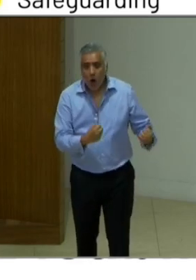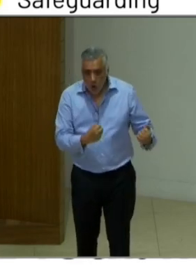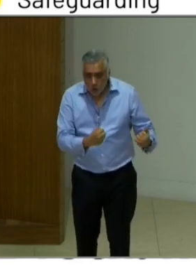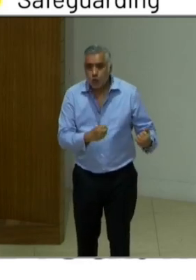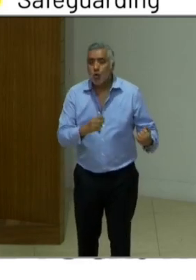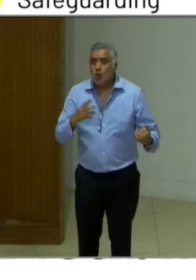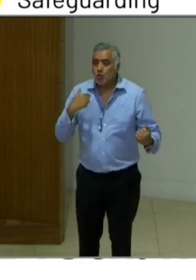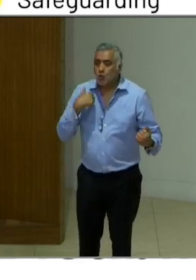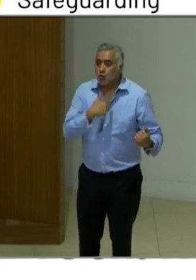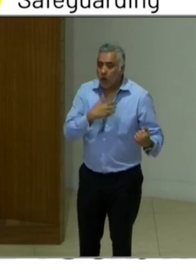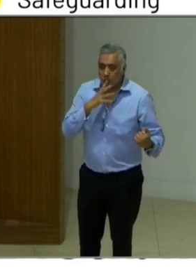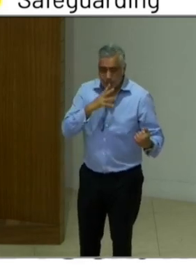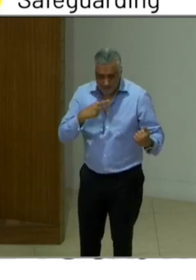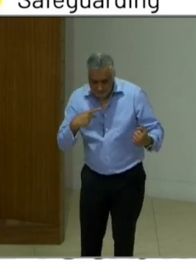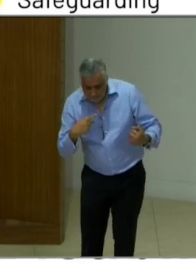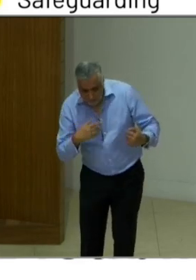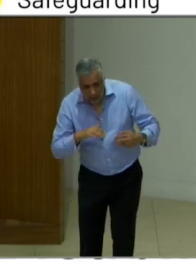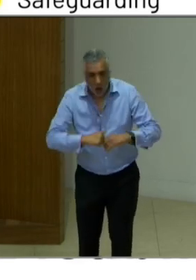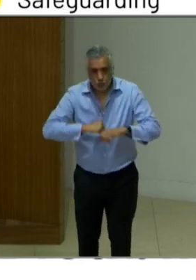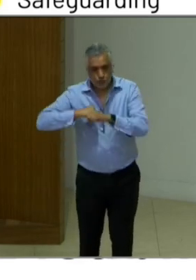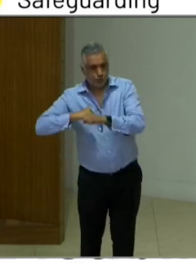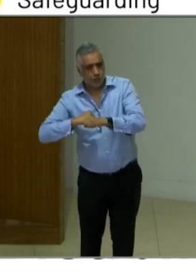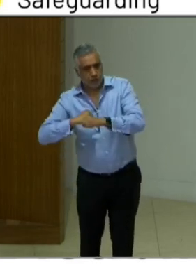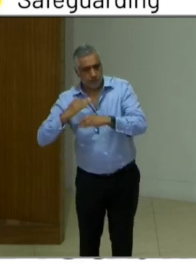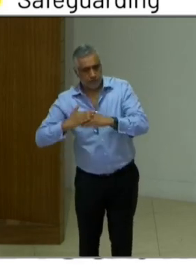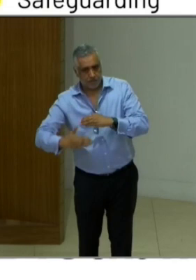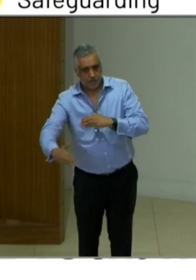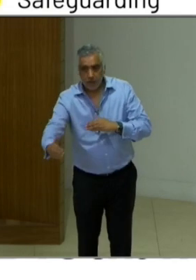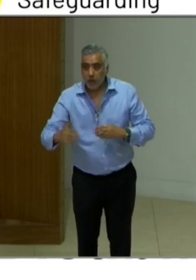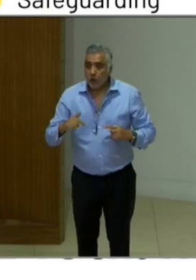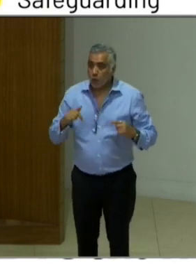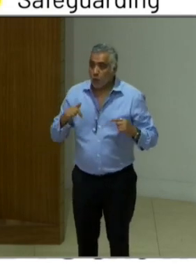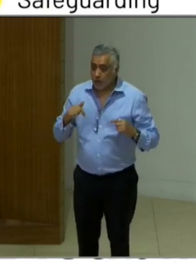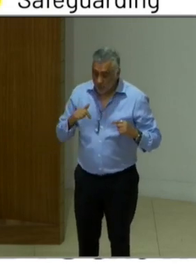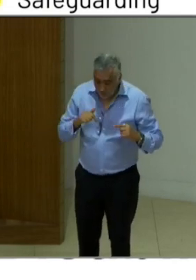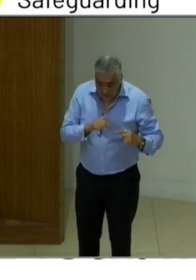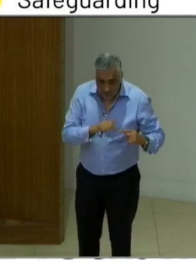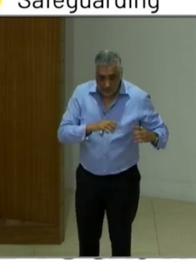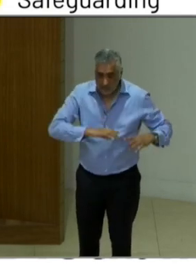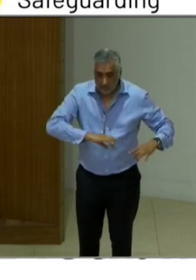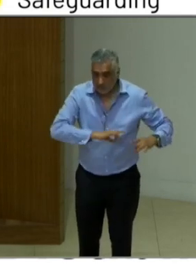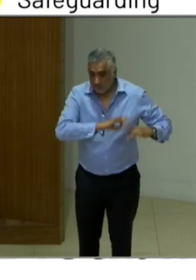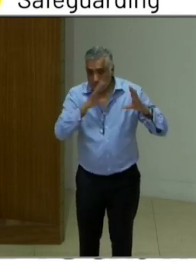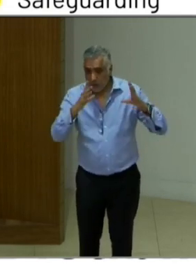to find more effective ways of prevention. When this sad crisis first arrived in our consciousness, now quite a few